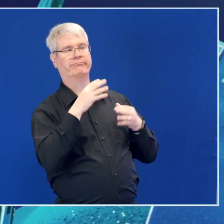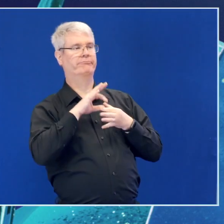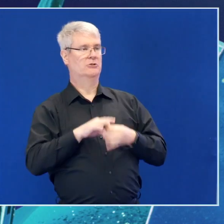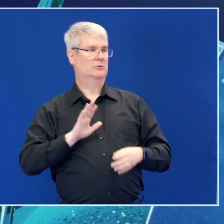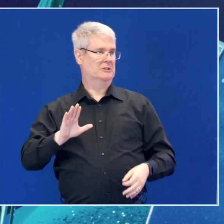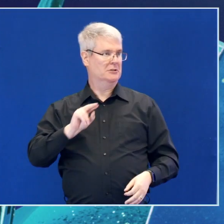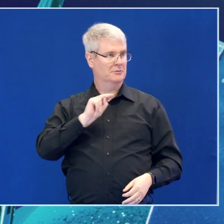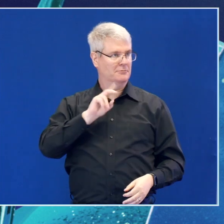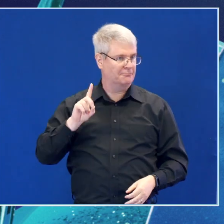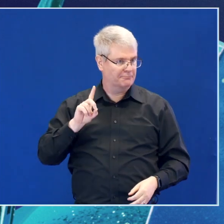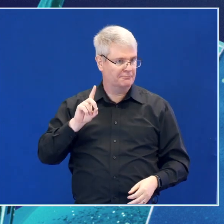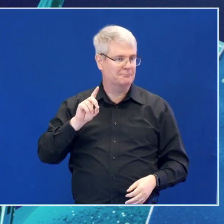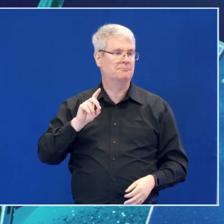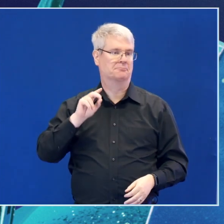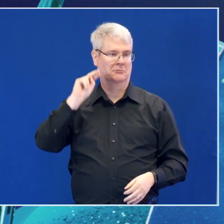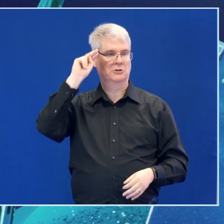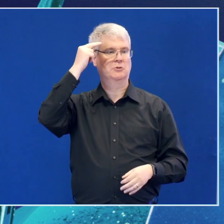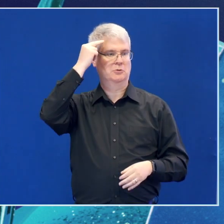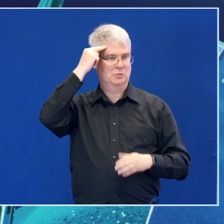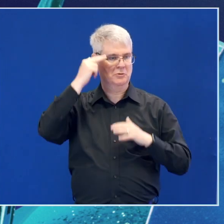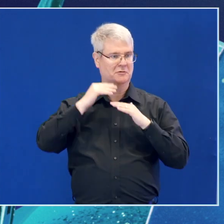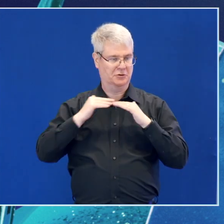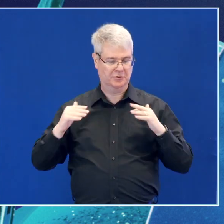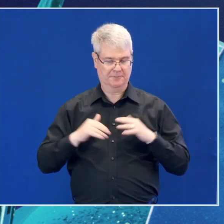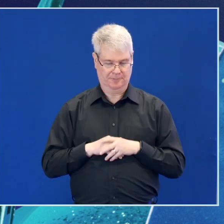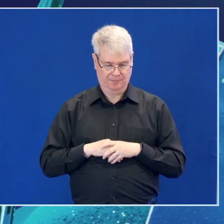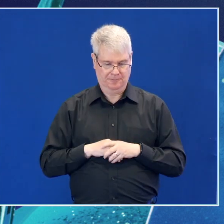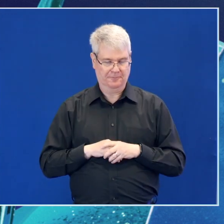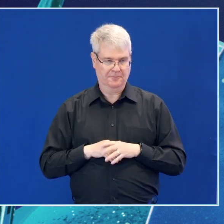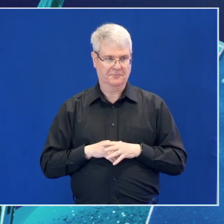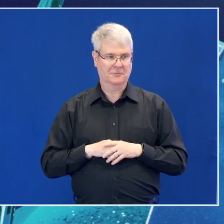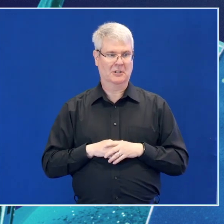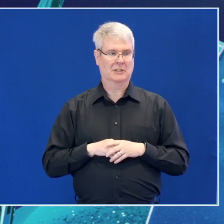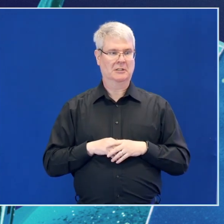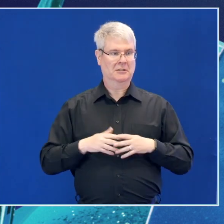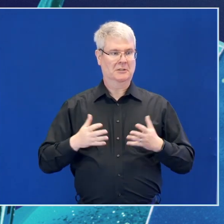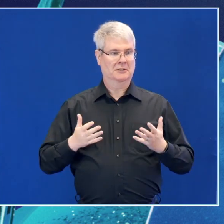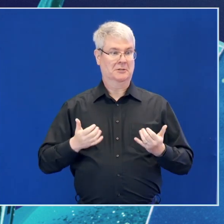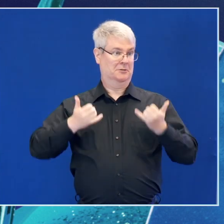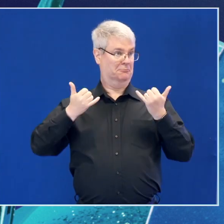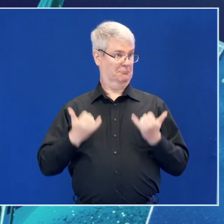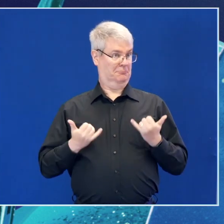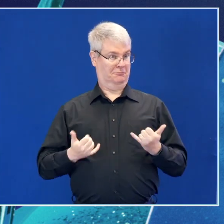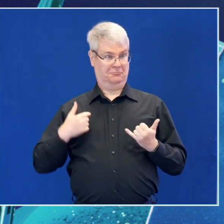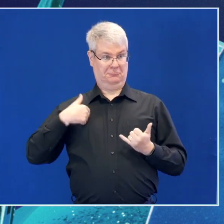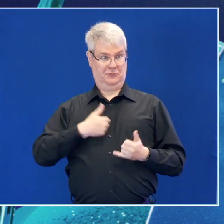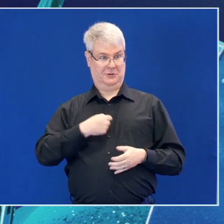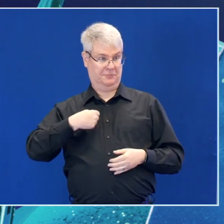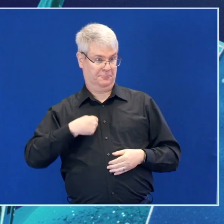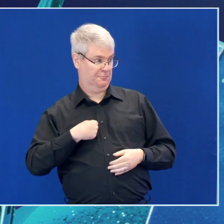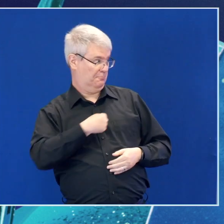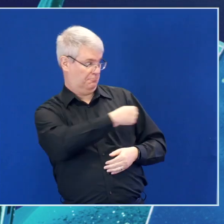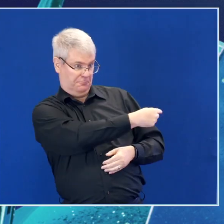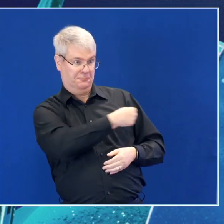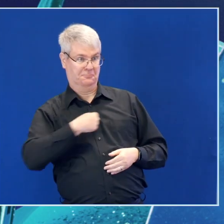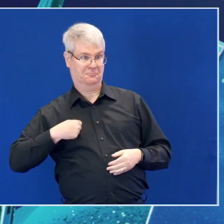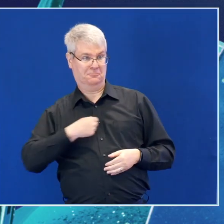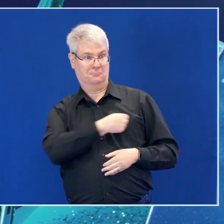So today, we're going to have a panel discussion. Our panel discussion is going to focus on three different topics.